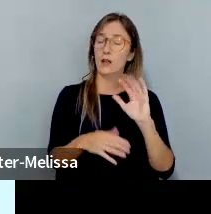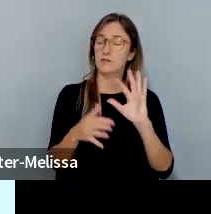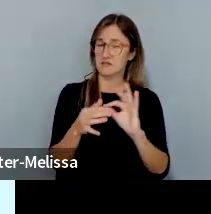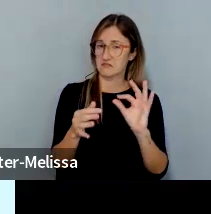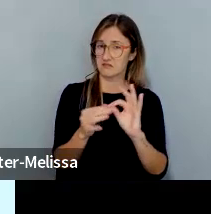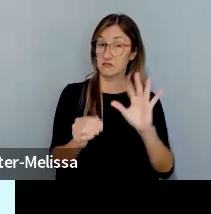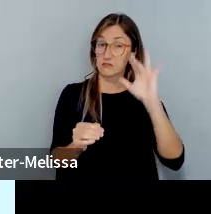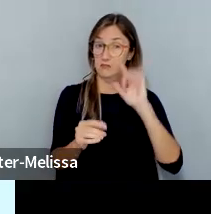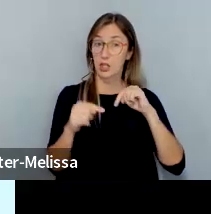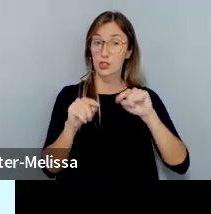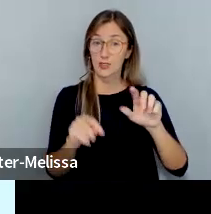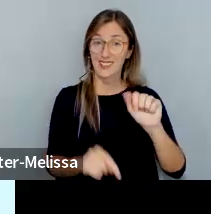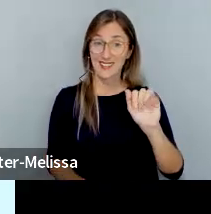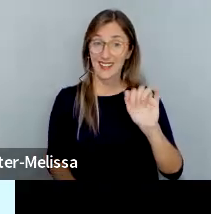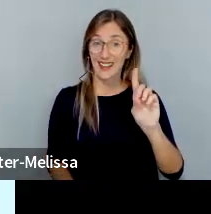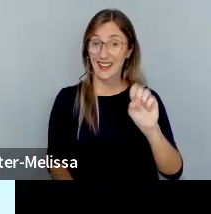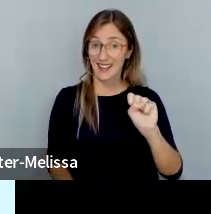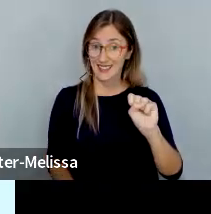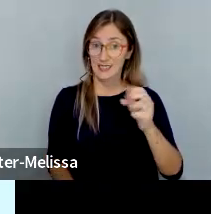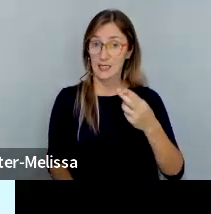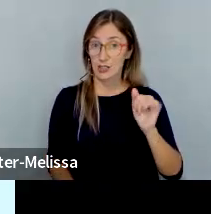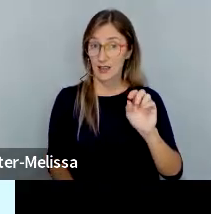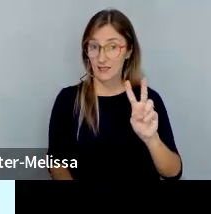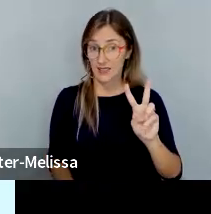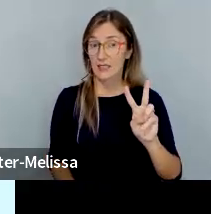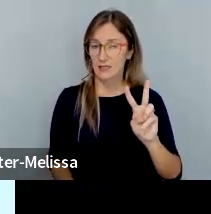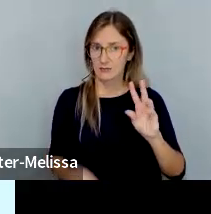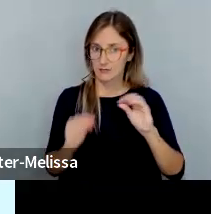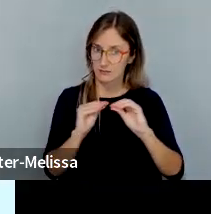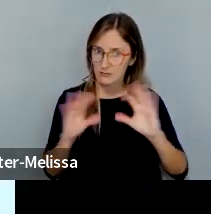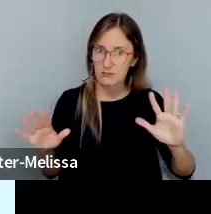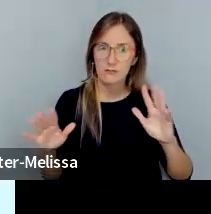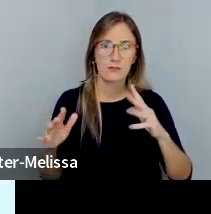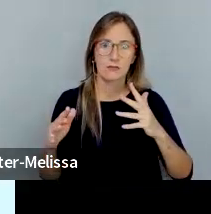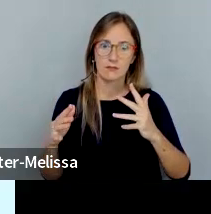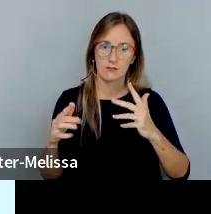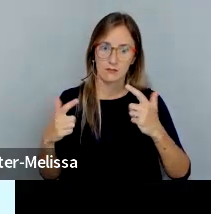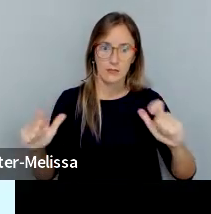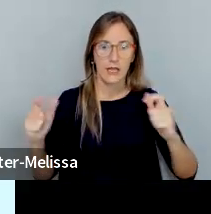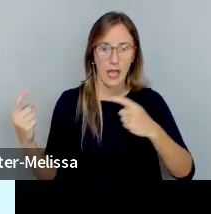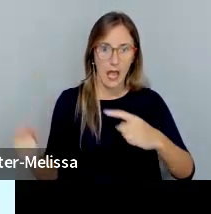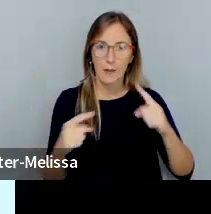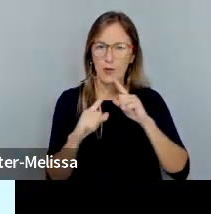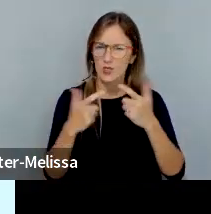collaborating with other organizations is that many years ago during the